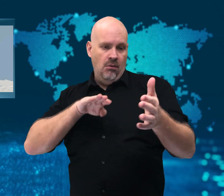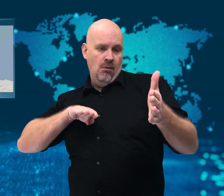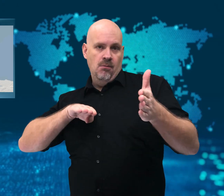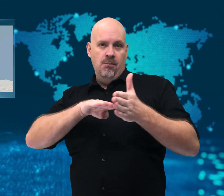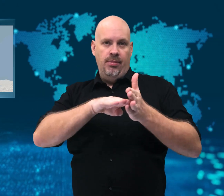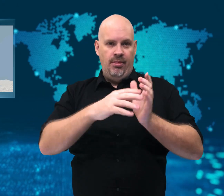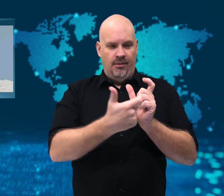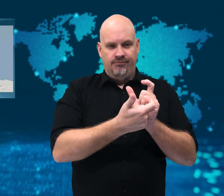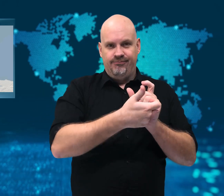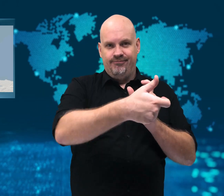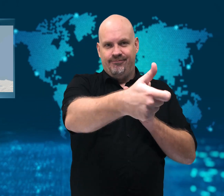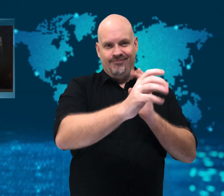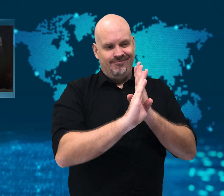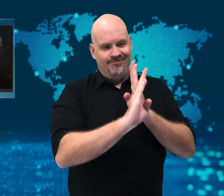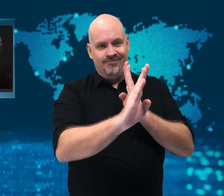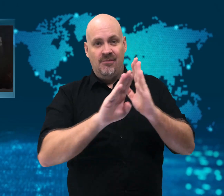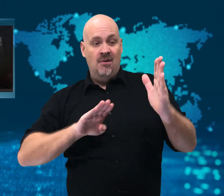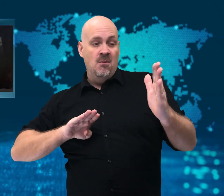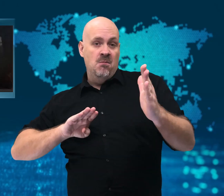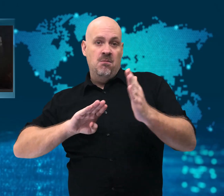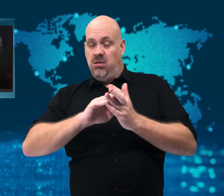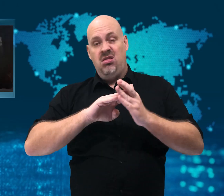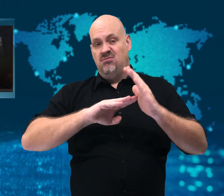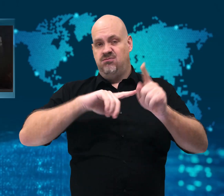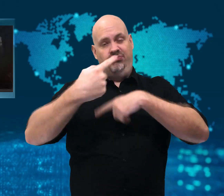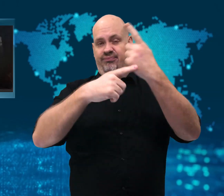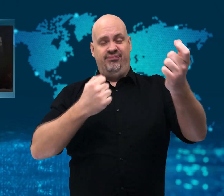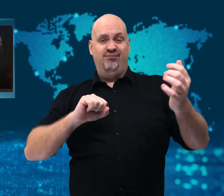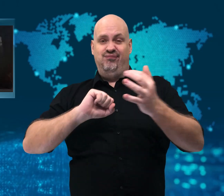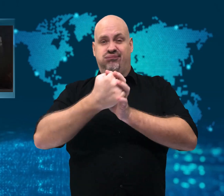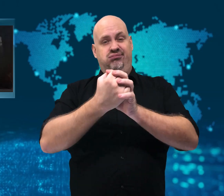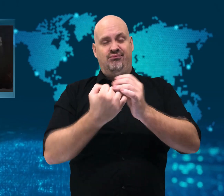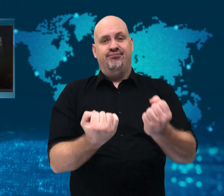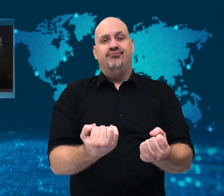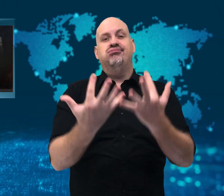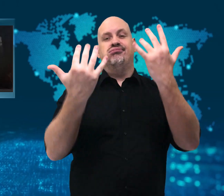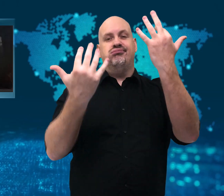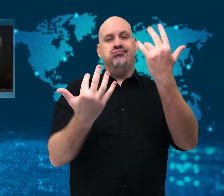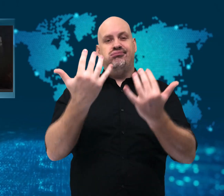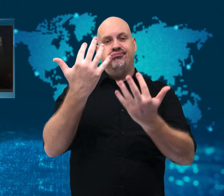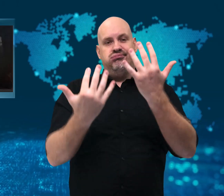The burning bus, charred and gutted,